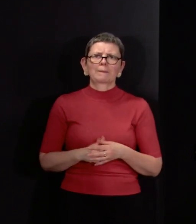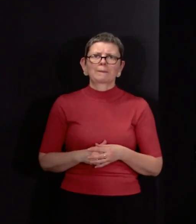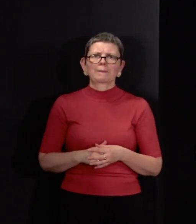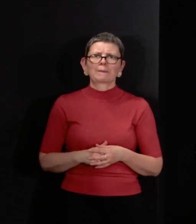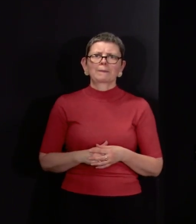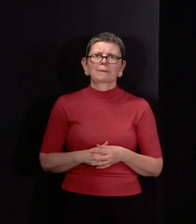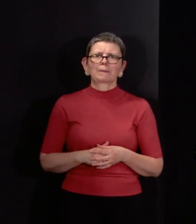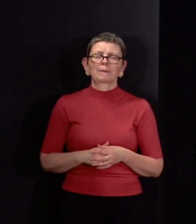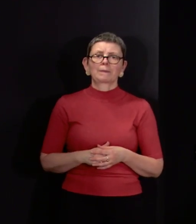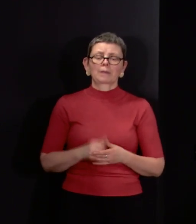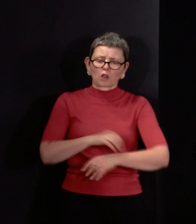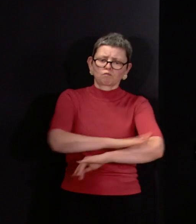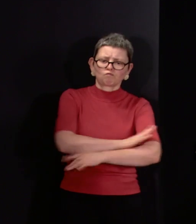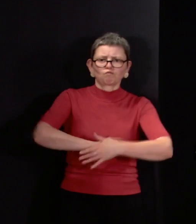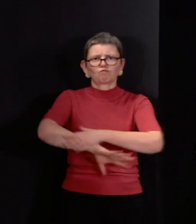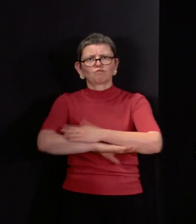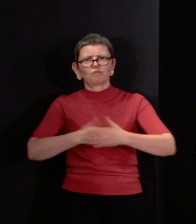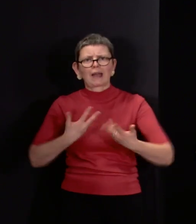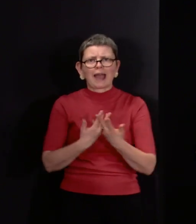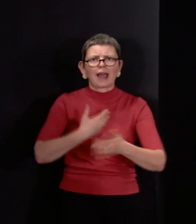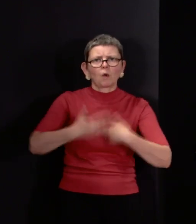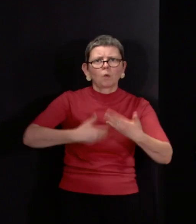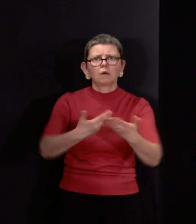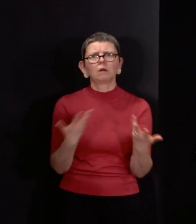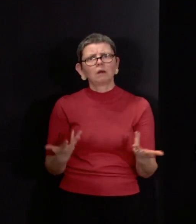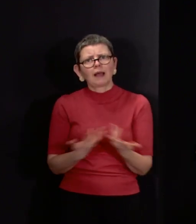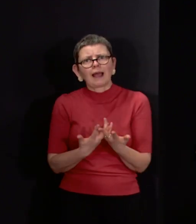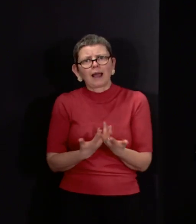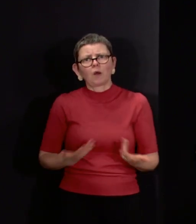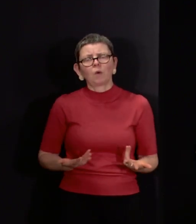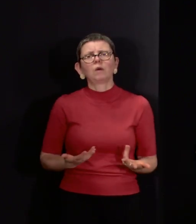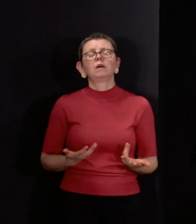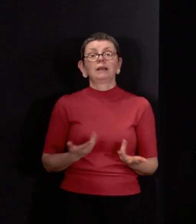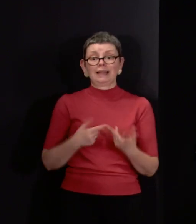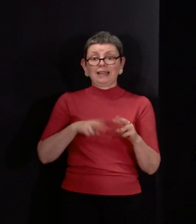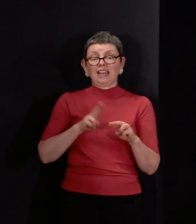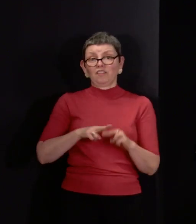In terms of proactivity, we are seeking to be proactive when it comes to people we know